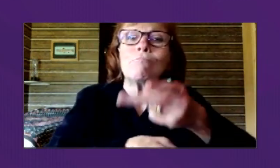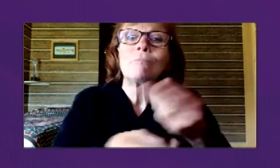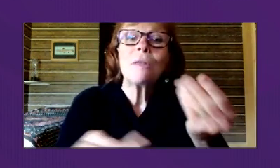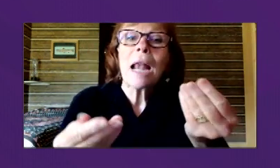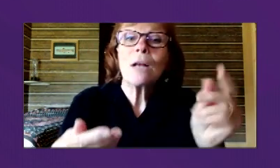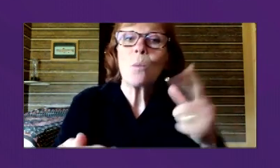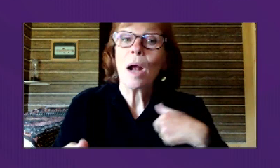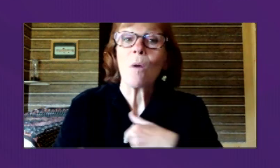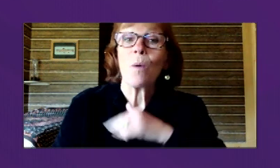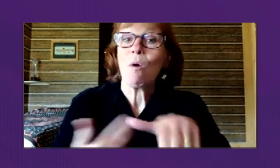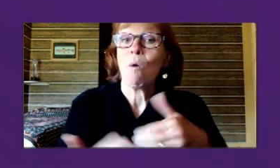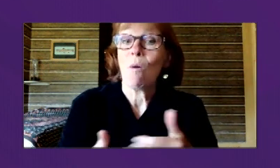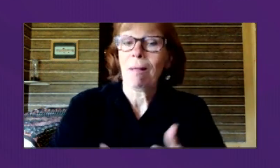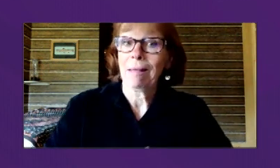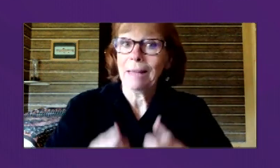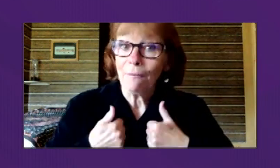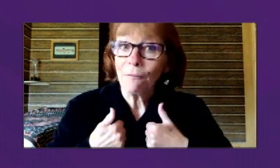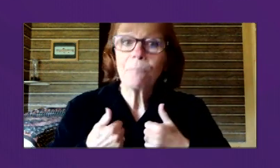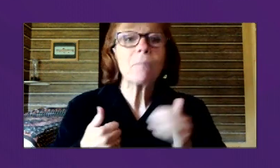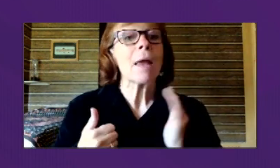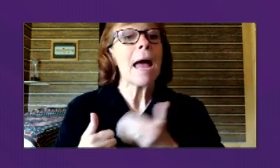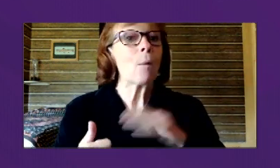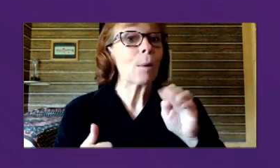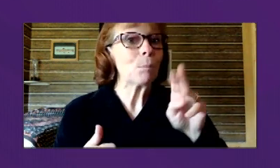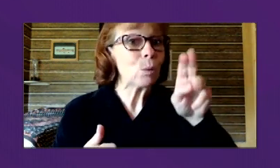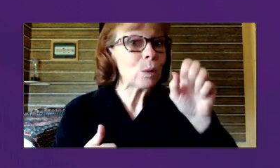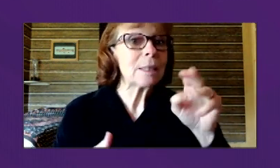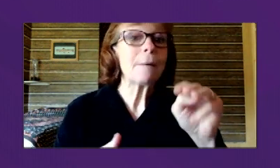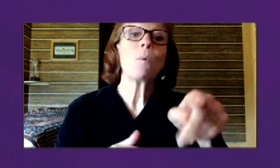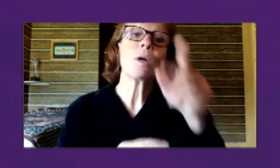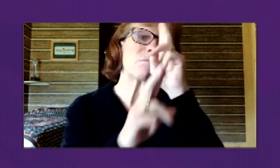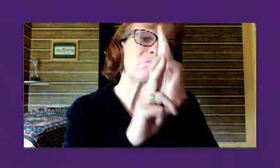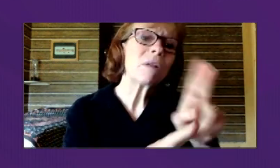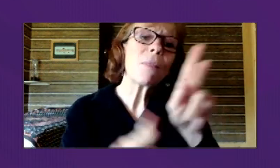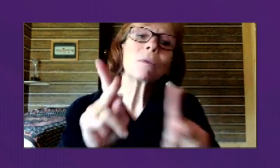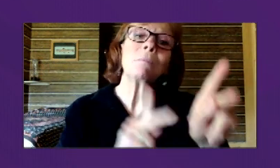museum's acknowledgment is intended to recognize the indigenous peoples who have lived where we